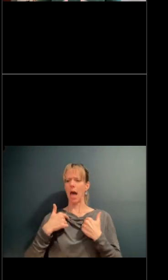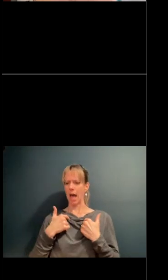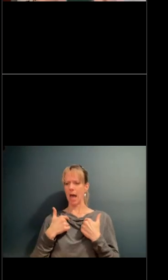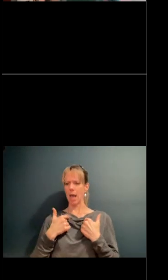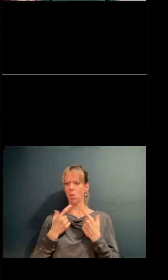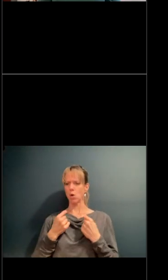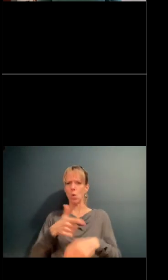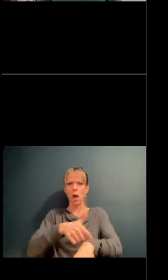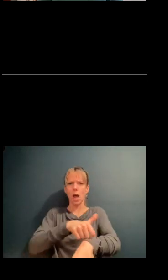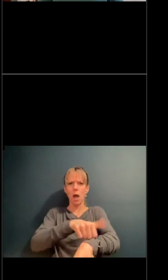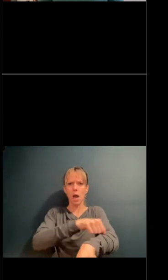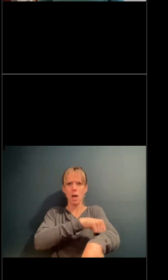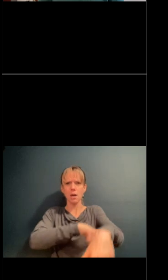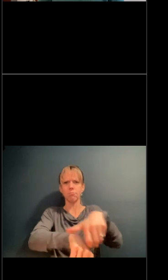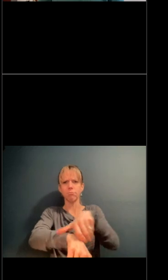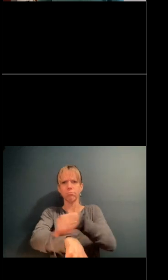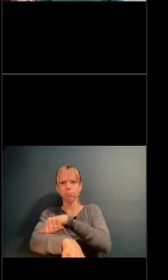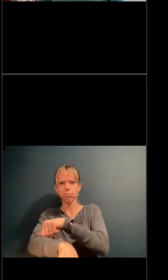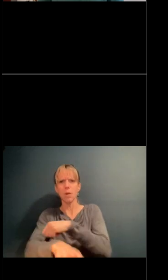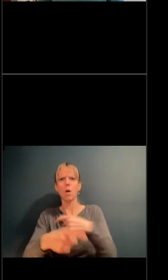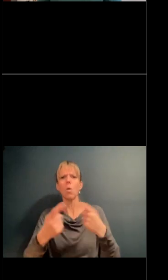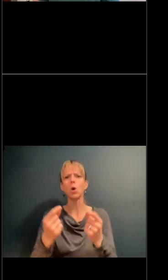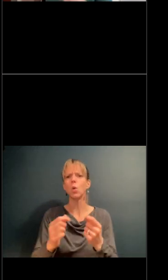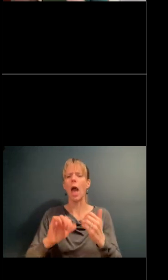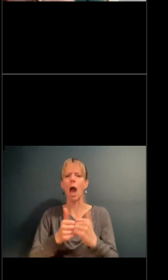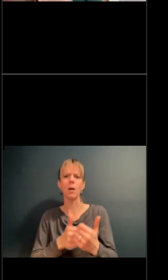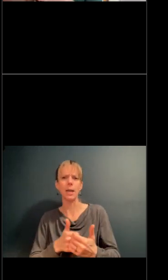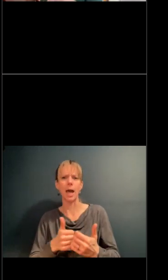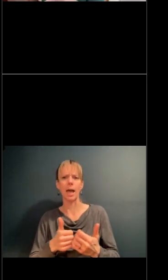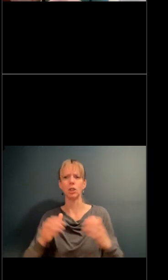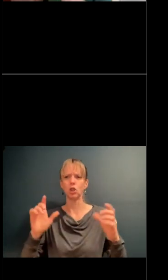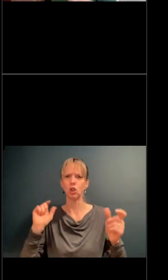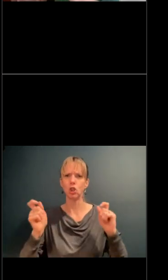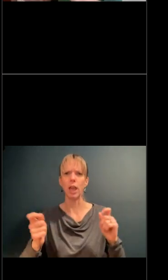or your county, or your part of Montana. We will talk next time a lot more about